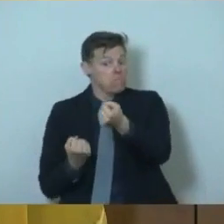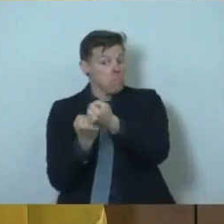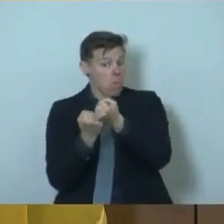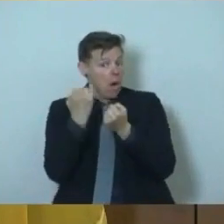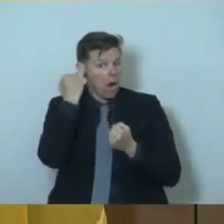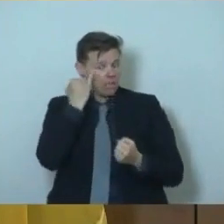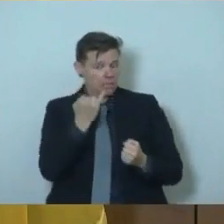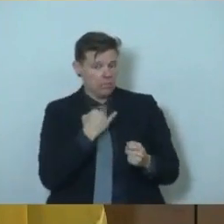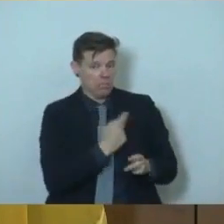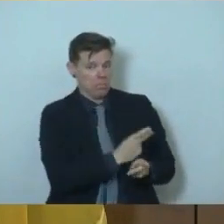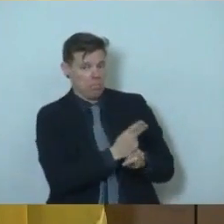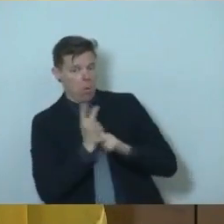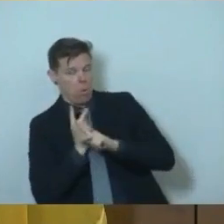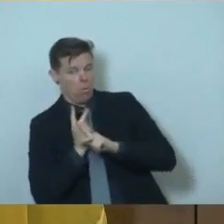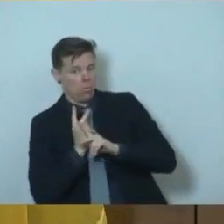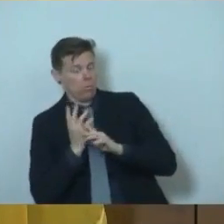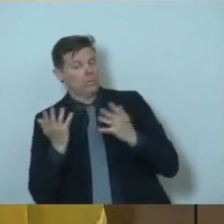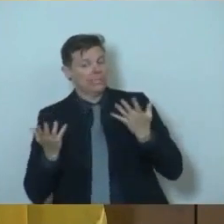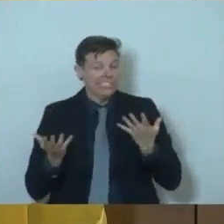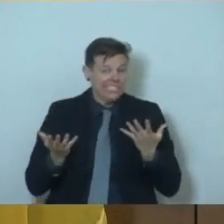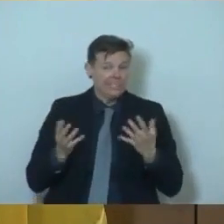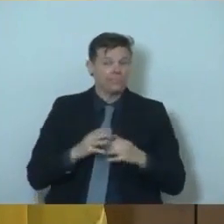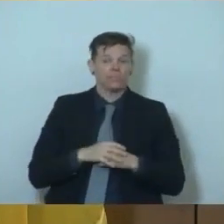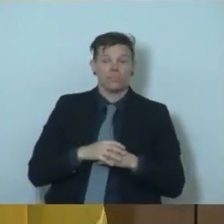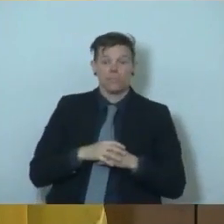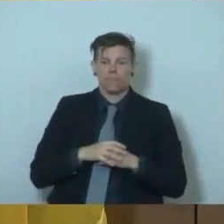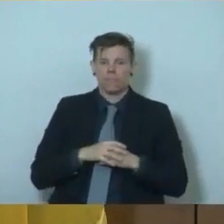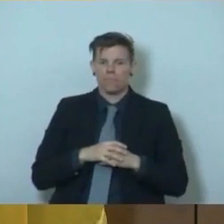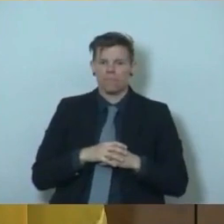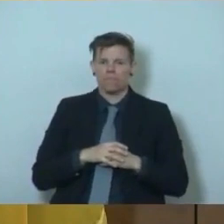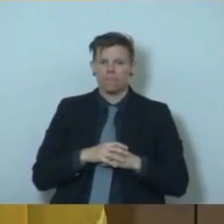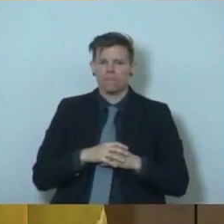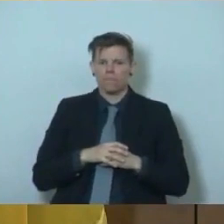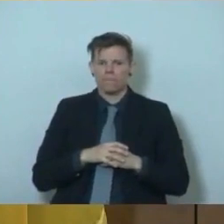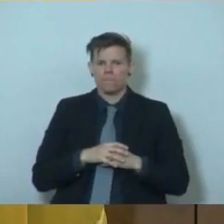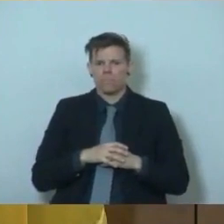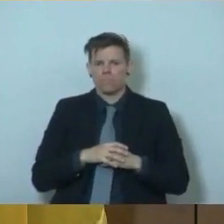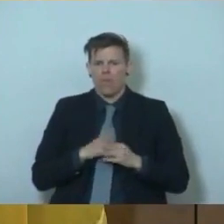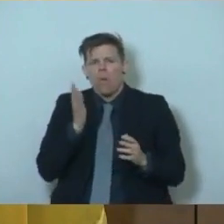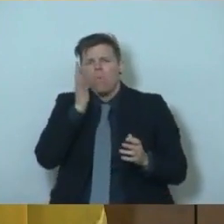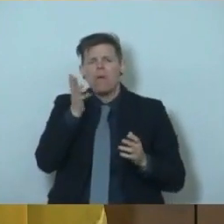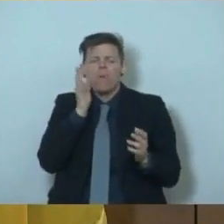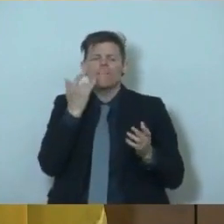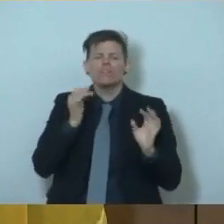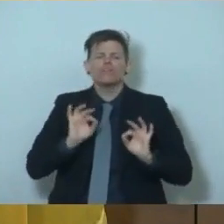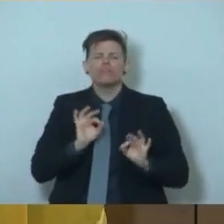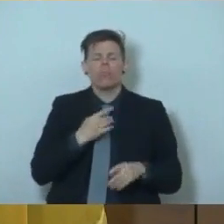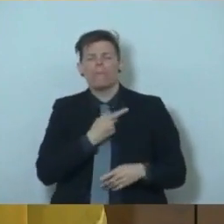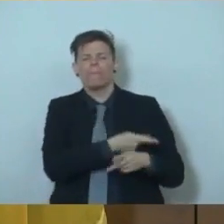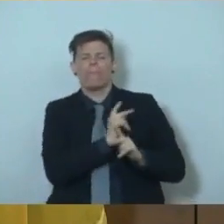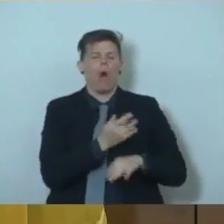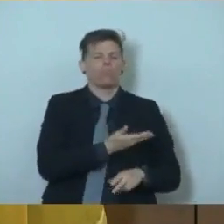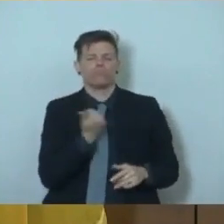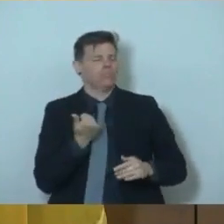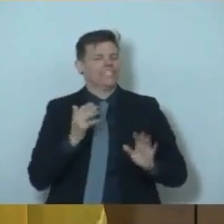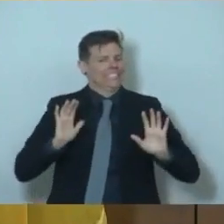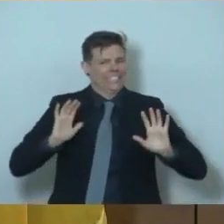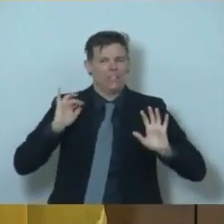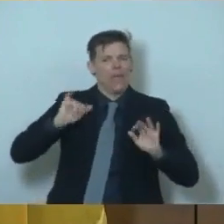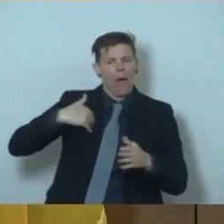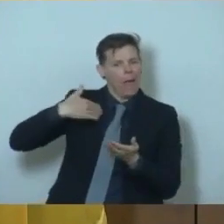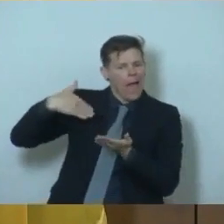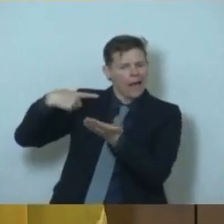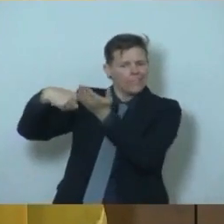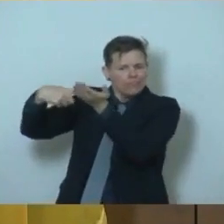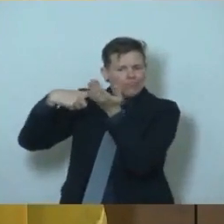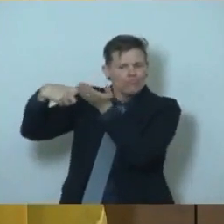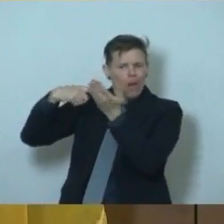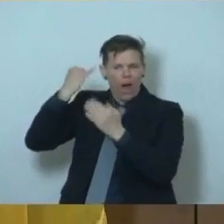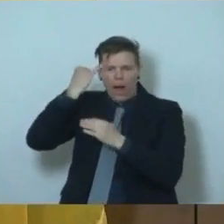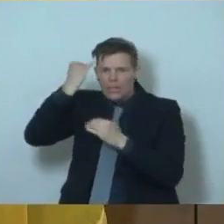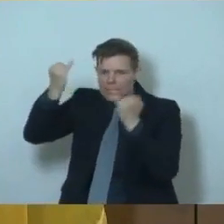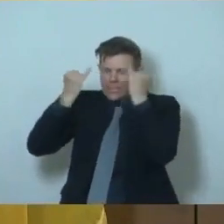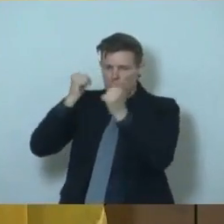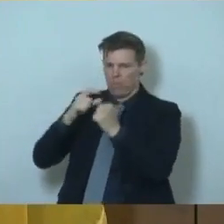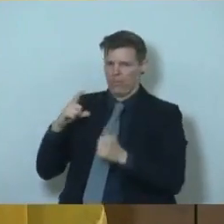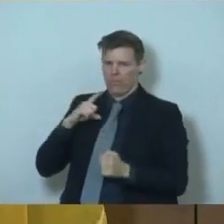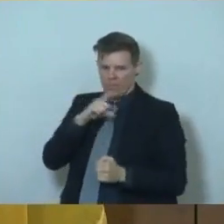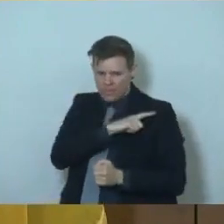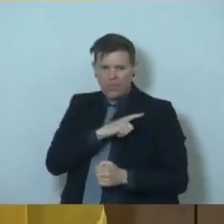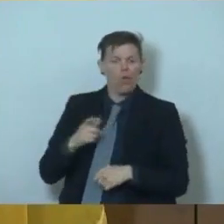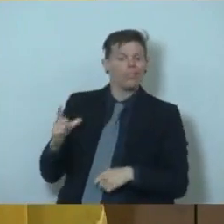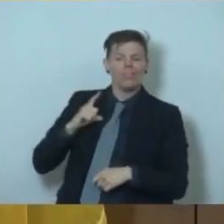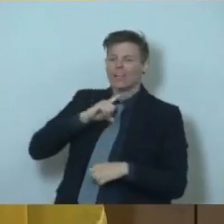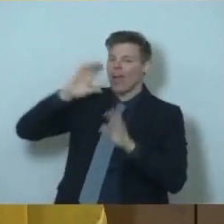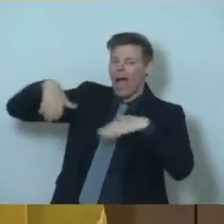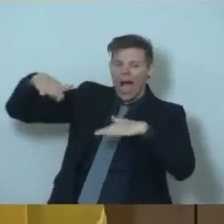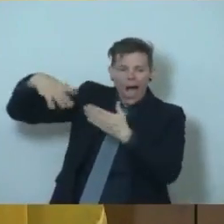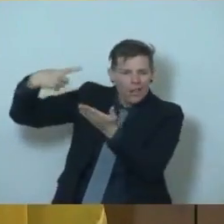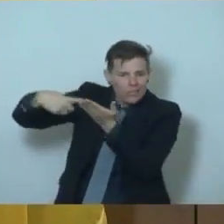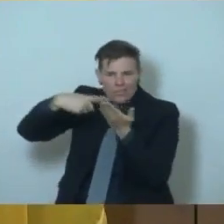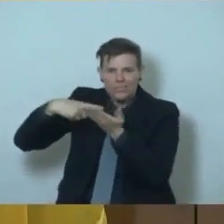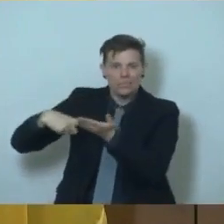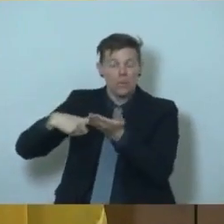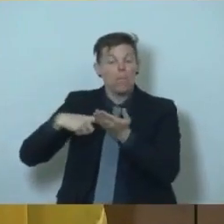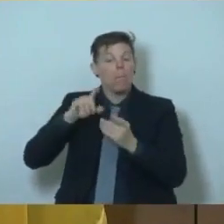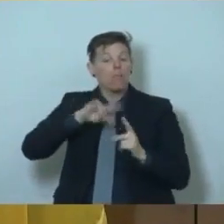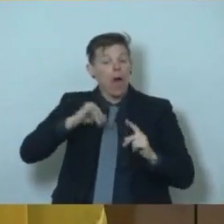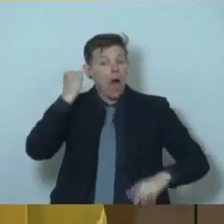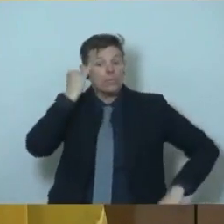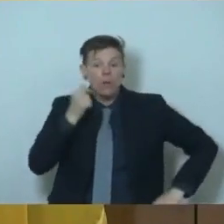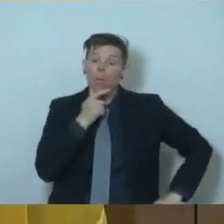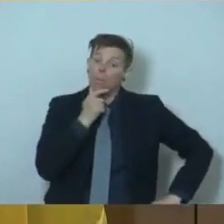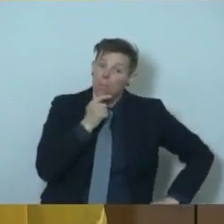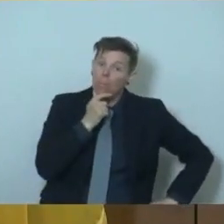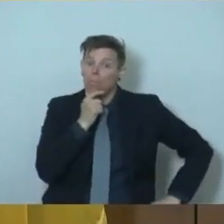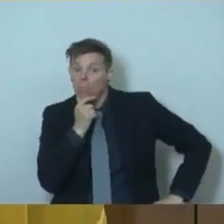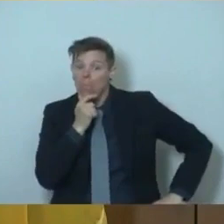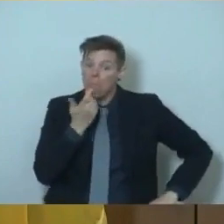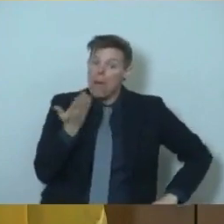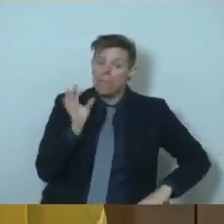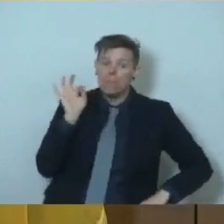I THINK IT IS TOO EARLY TO TELL NEW HEX CANS THAT HAVE WON THAT OR WE HAVE PROVIDED IT UNA PACIFIC REQUESTS BECAUSE IT IS EARLY AND TO POLICY MAKERS BUT I THINK, IT IS IDEA THAT HAS MERIT